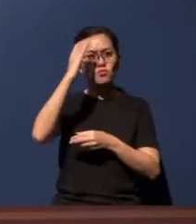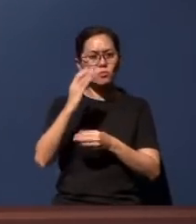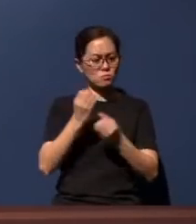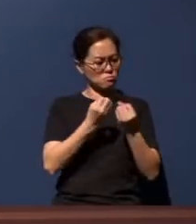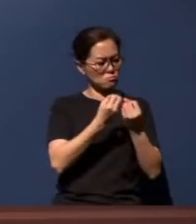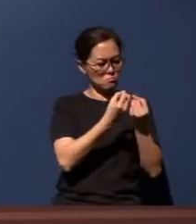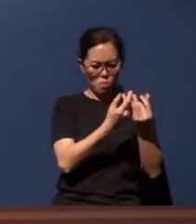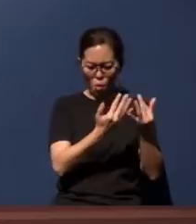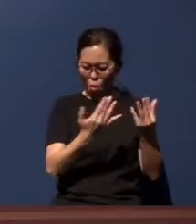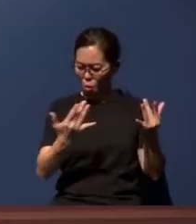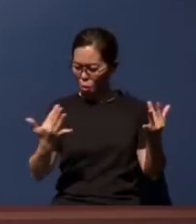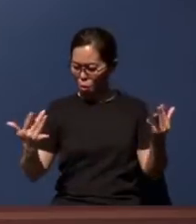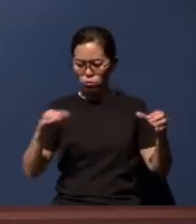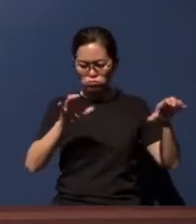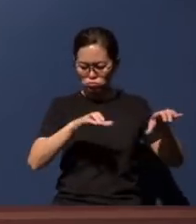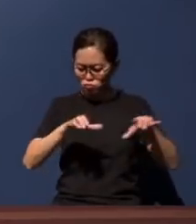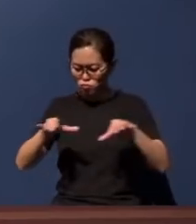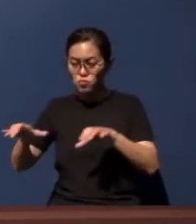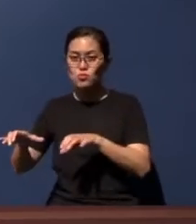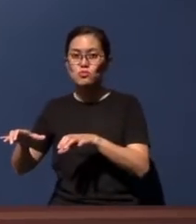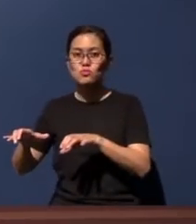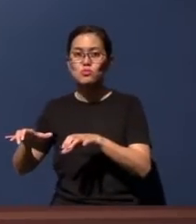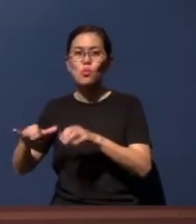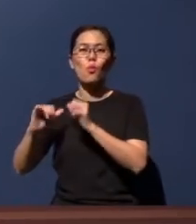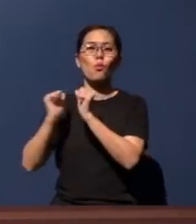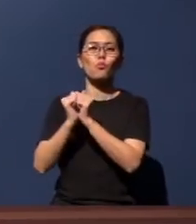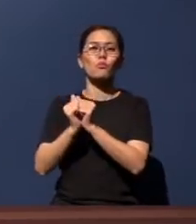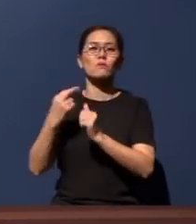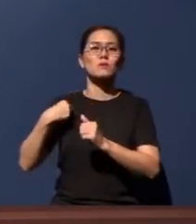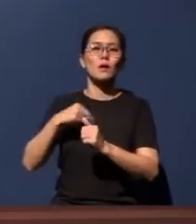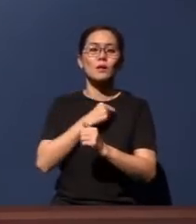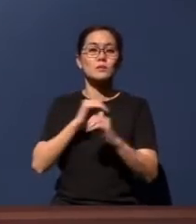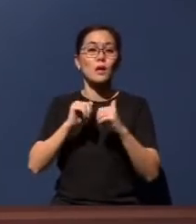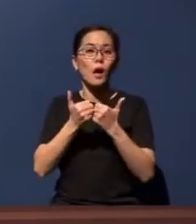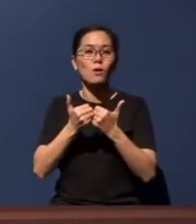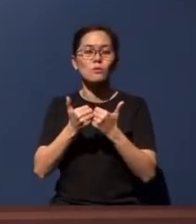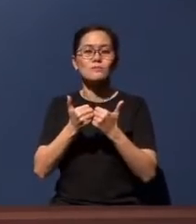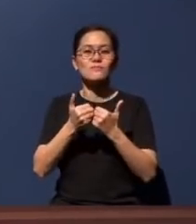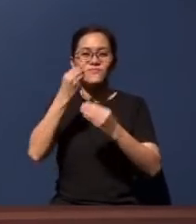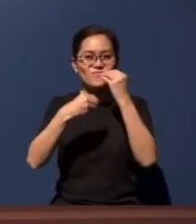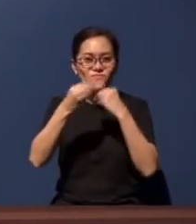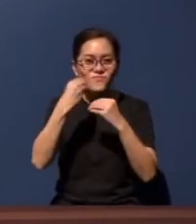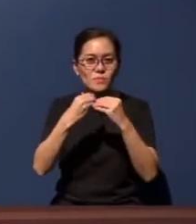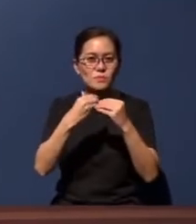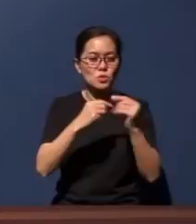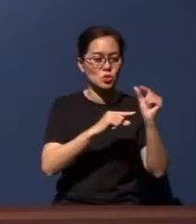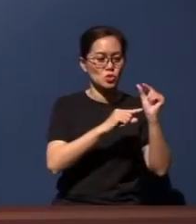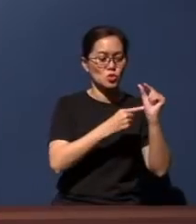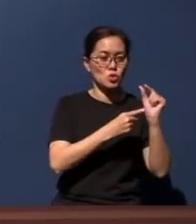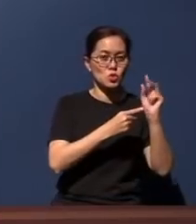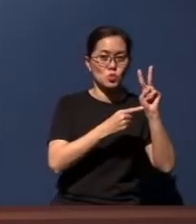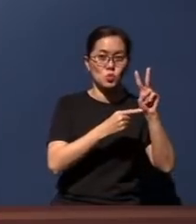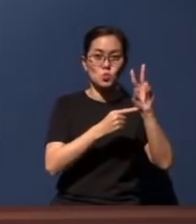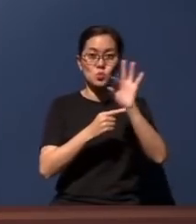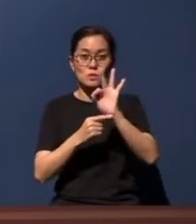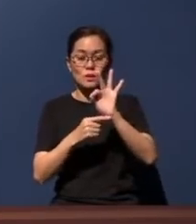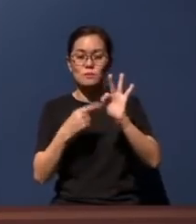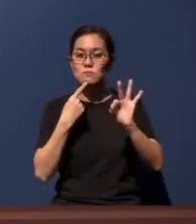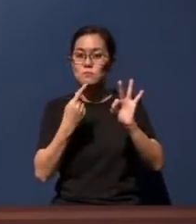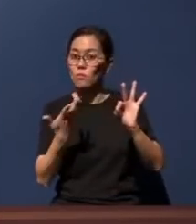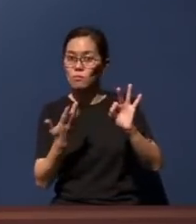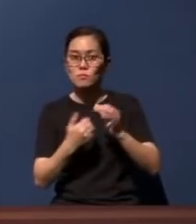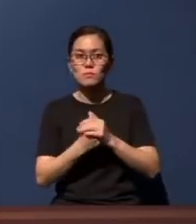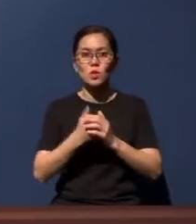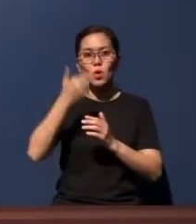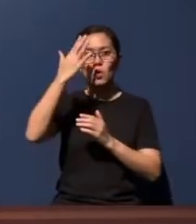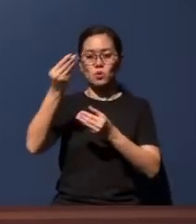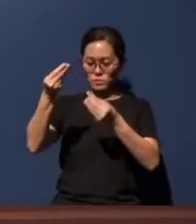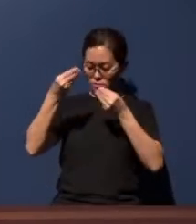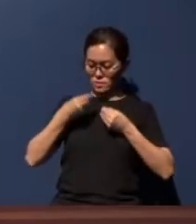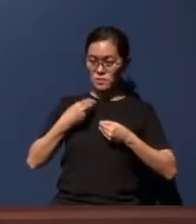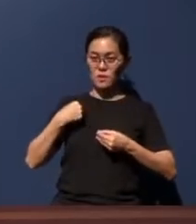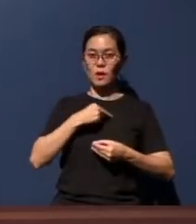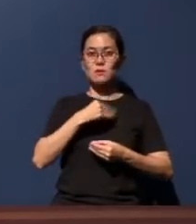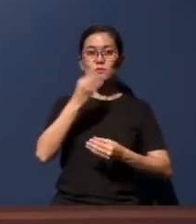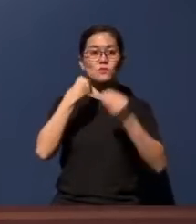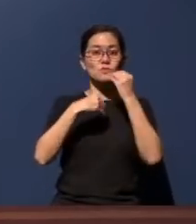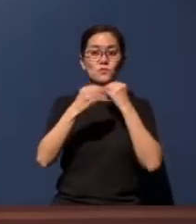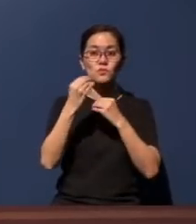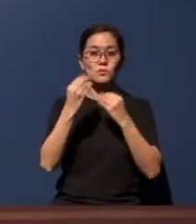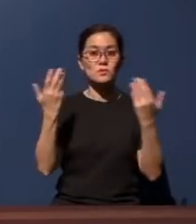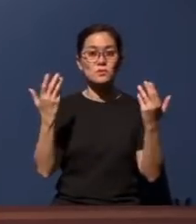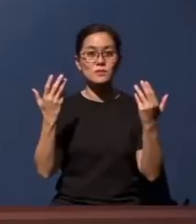does together with us through meals. Genesis 2:9 talks about God giving us food through the trees, you know,